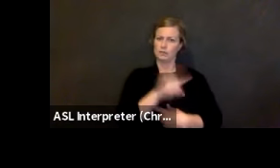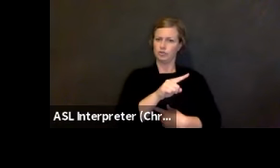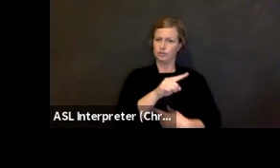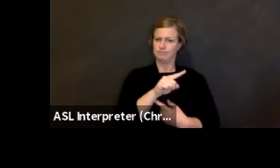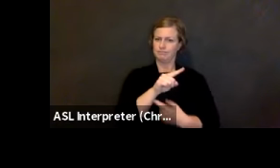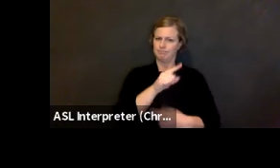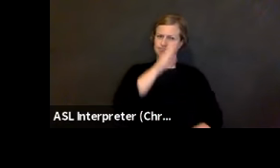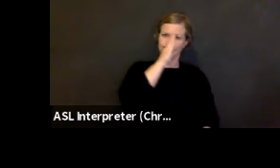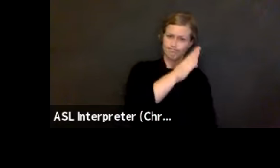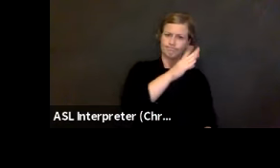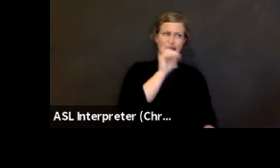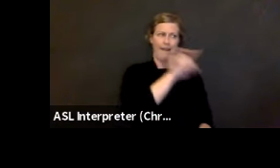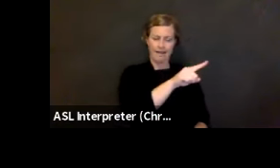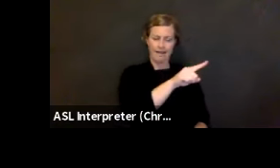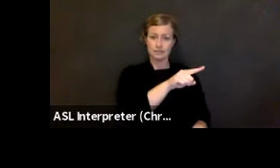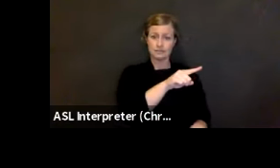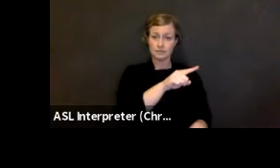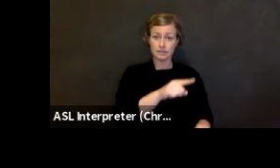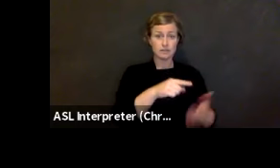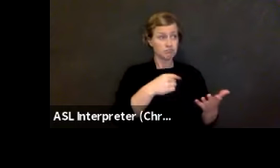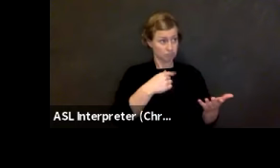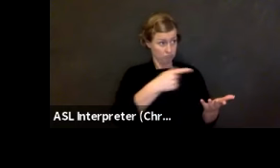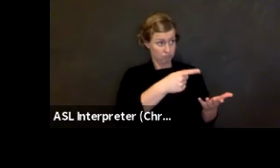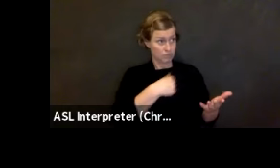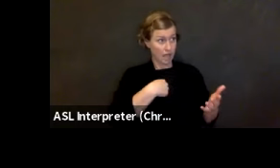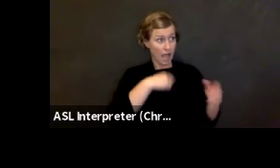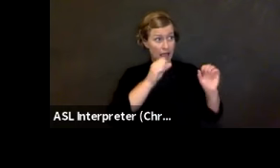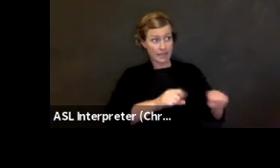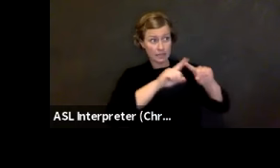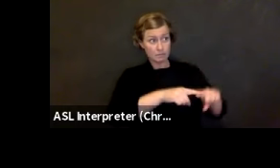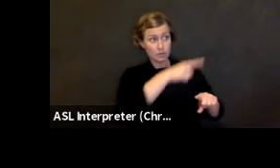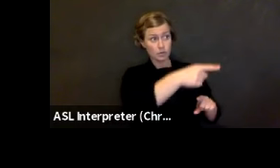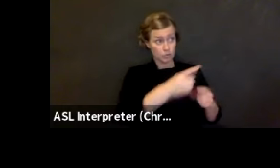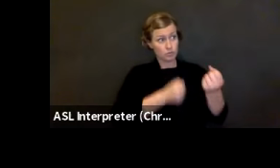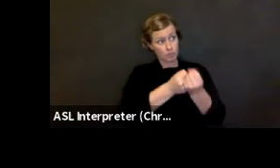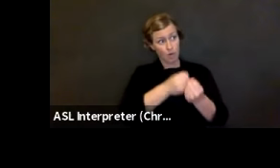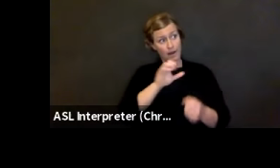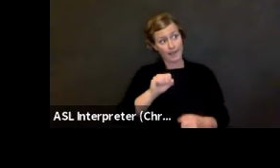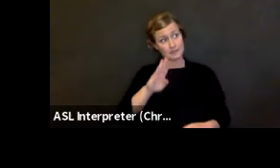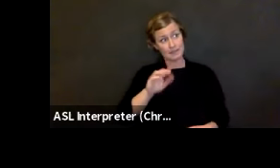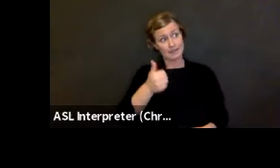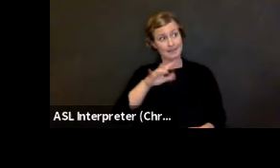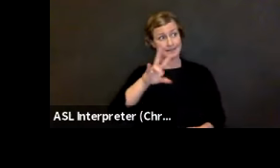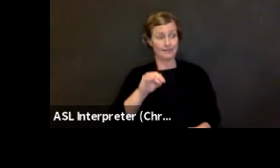session. But I always end a meeting by making sure to ask a specific question. Always